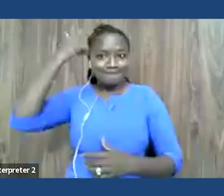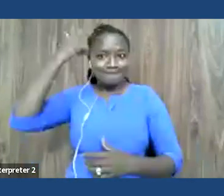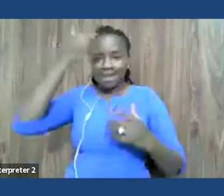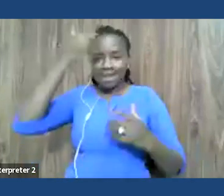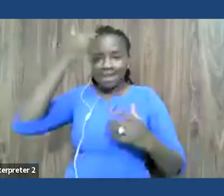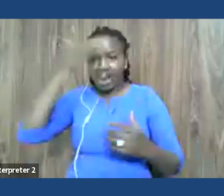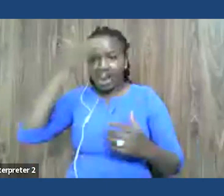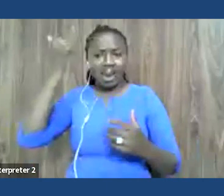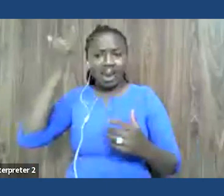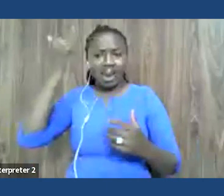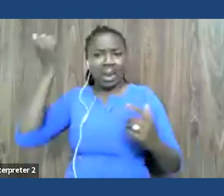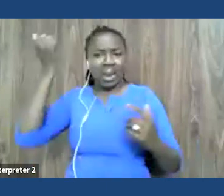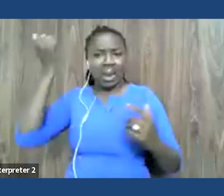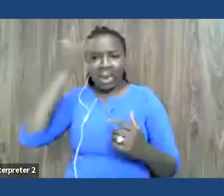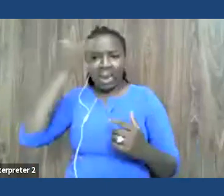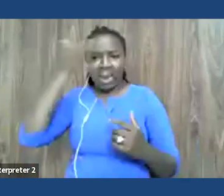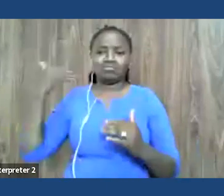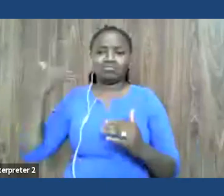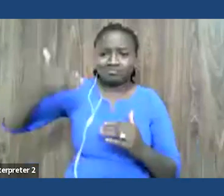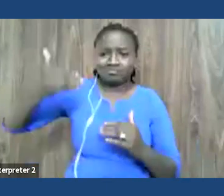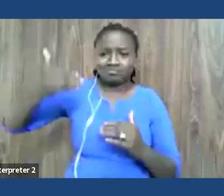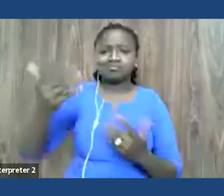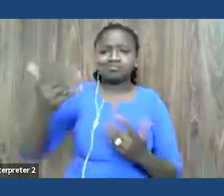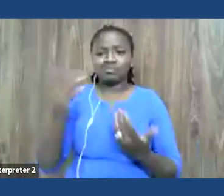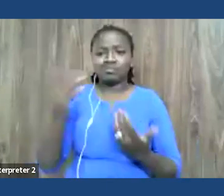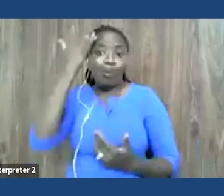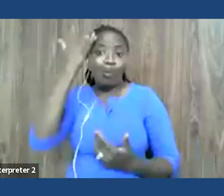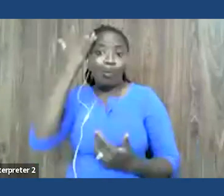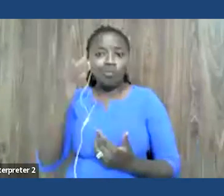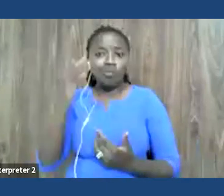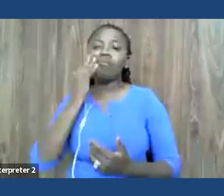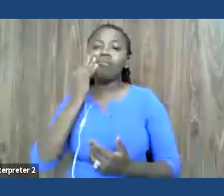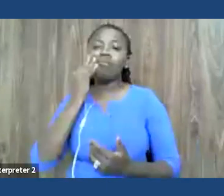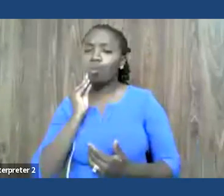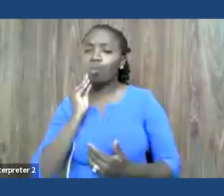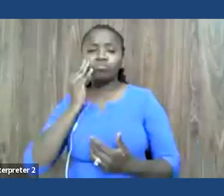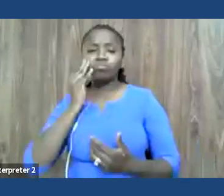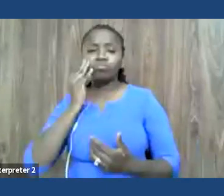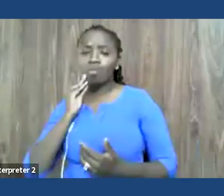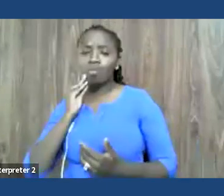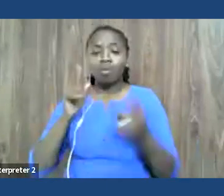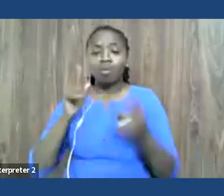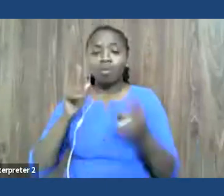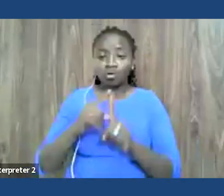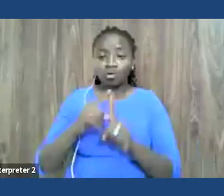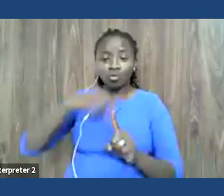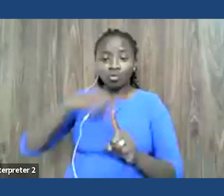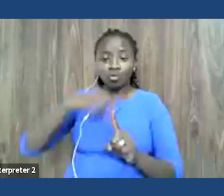I think when we look at how we all play together, when we look at how we can all work together,